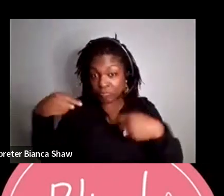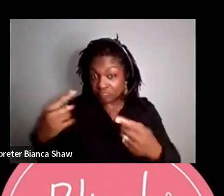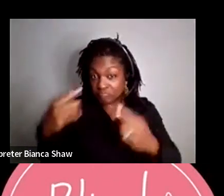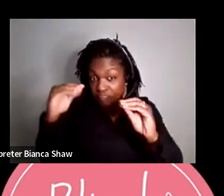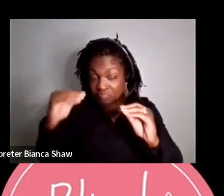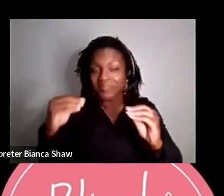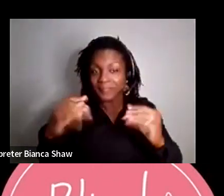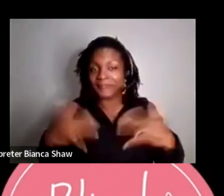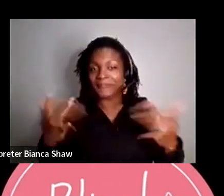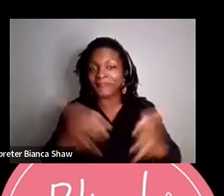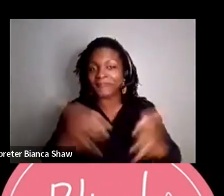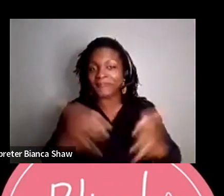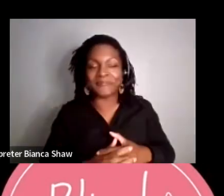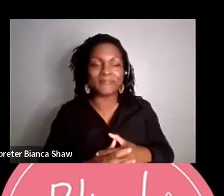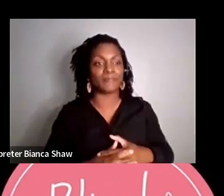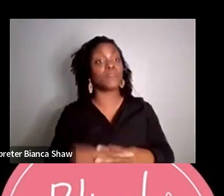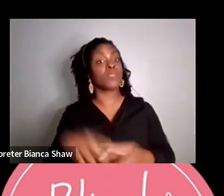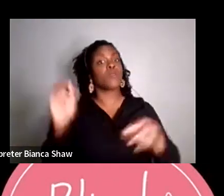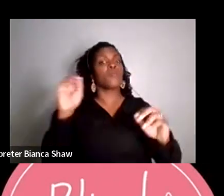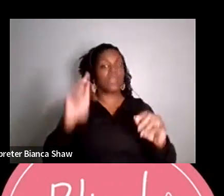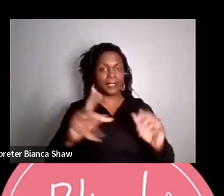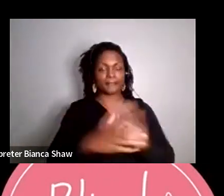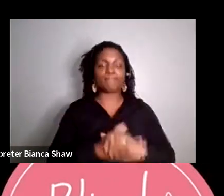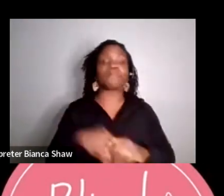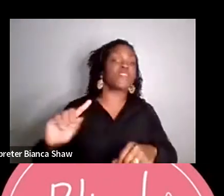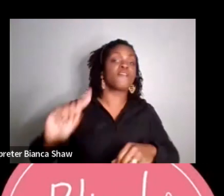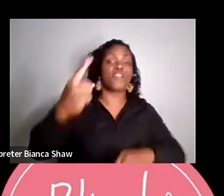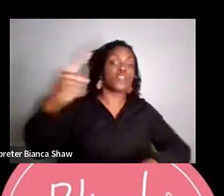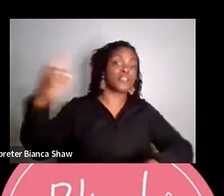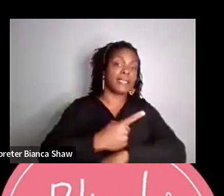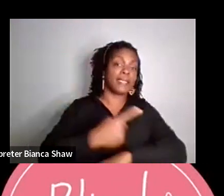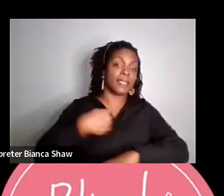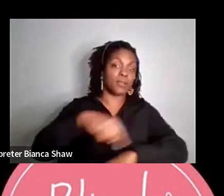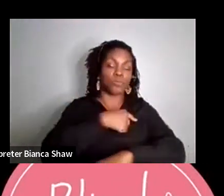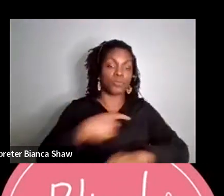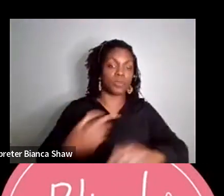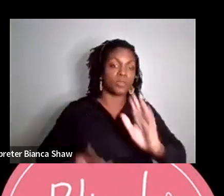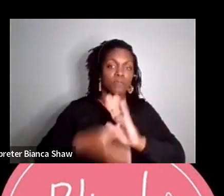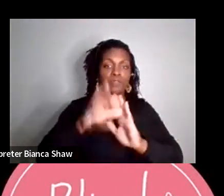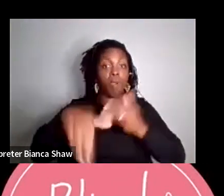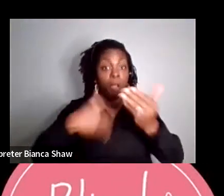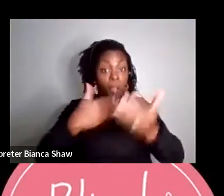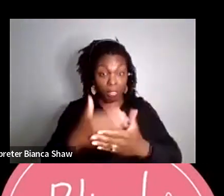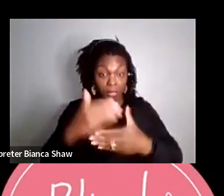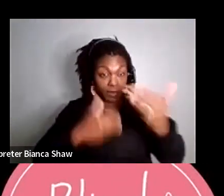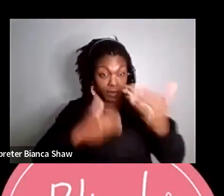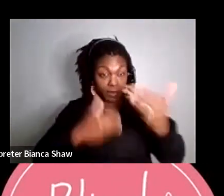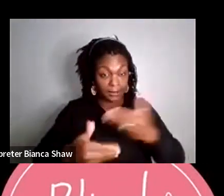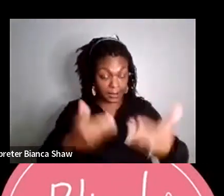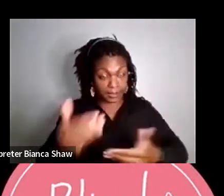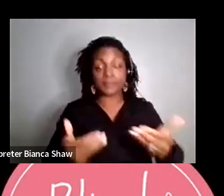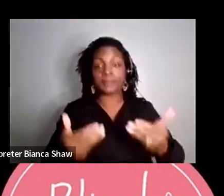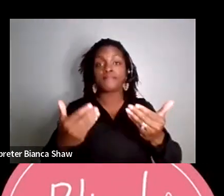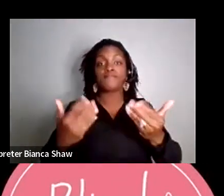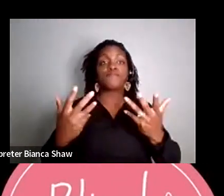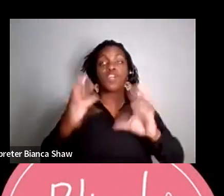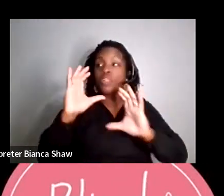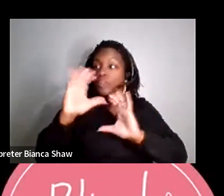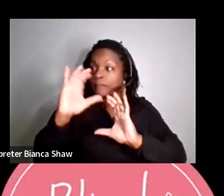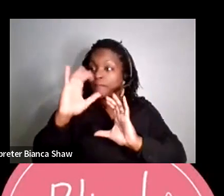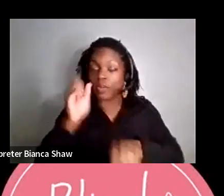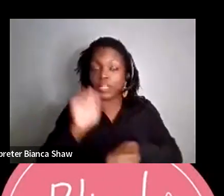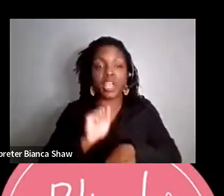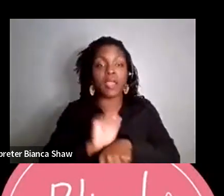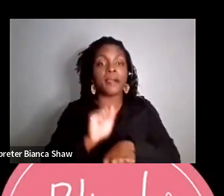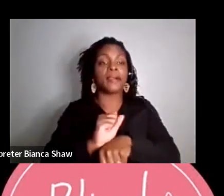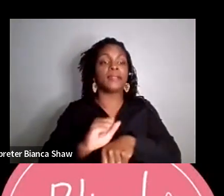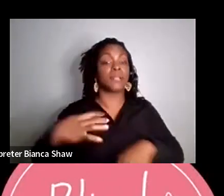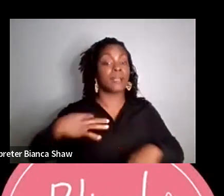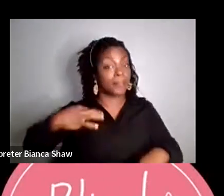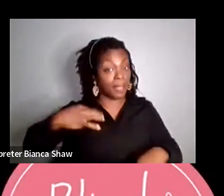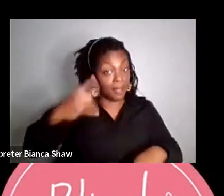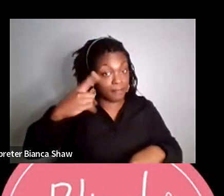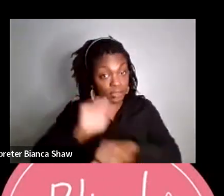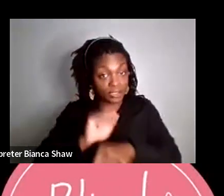Okay. on the first day we went over the whole process of looking for a job, applying for a job and getting a job.